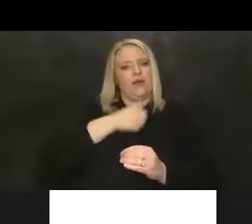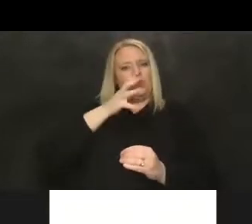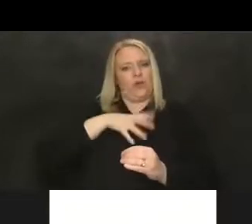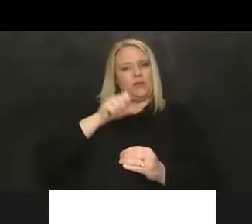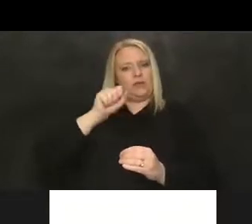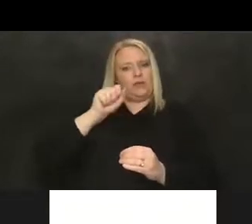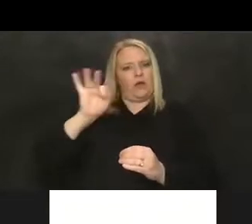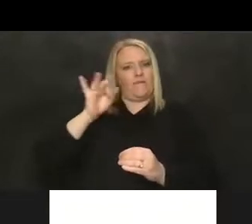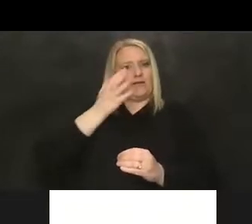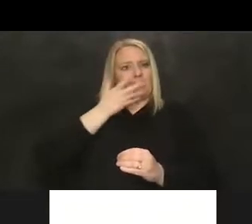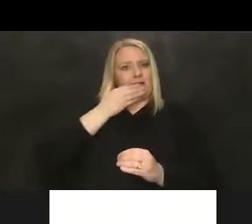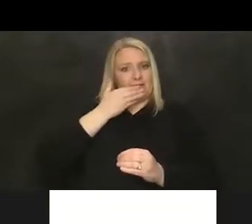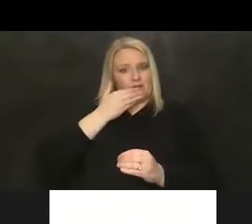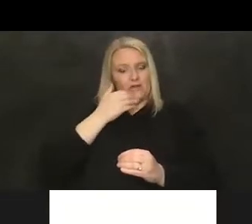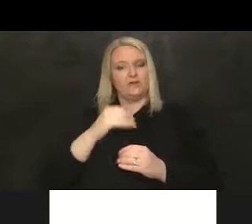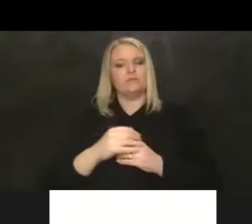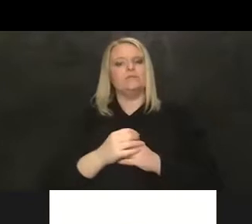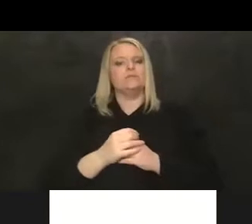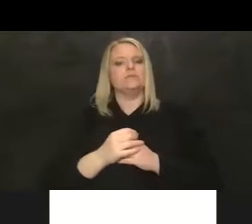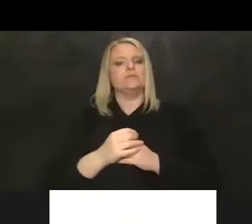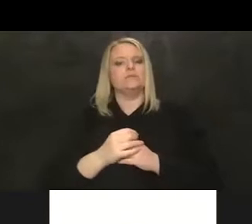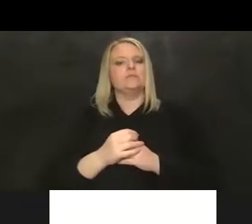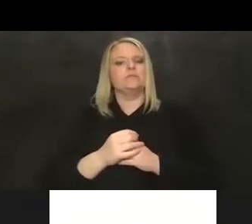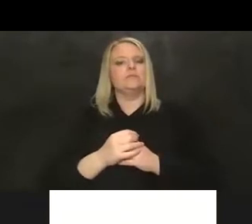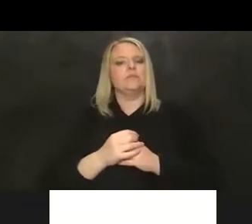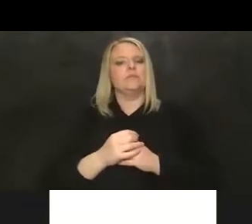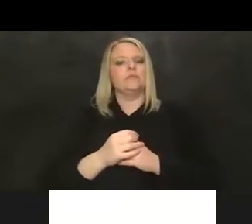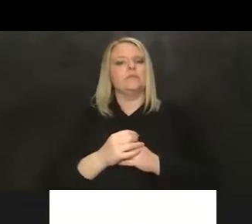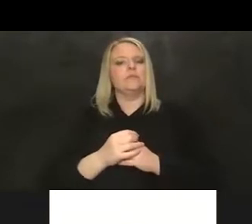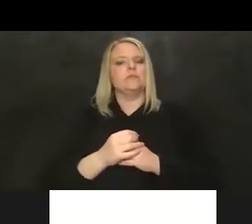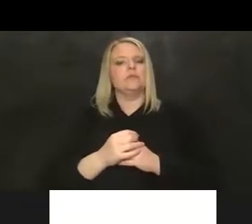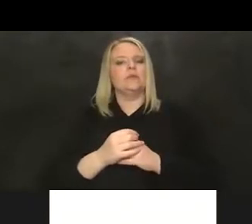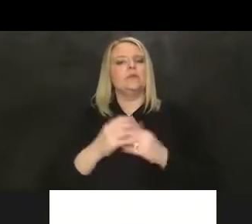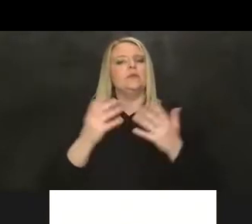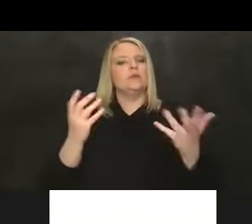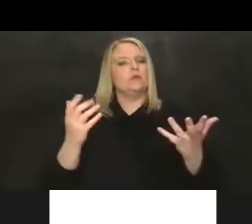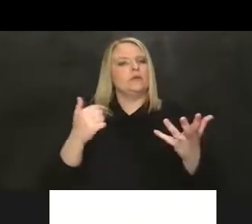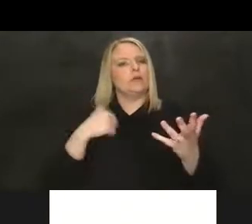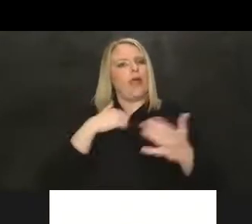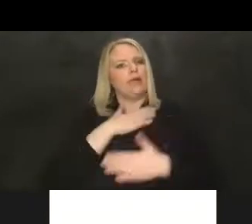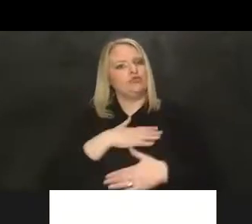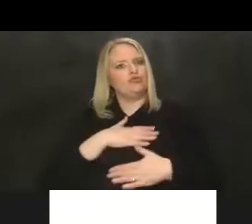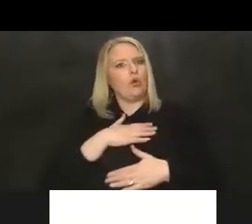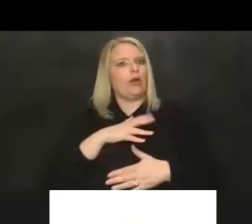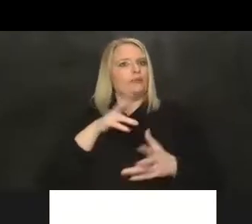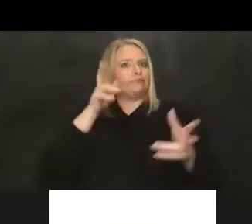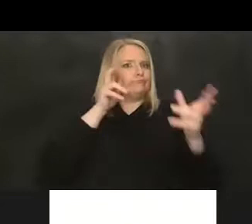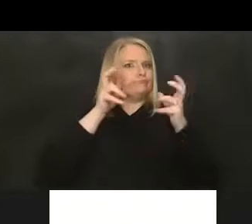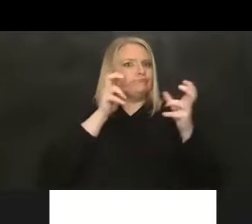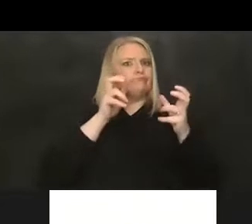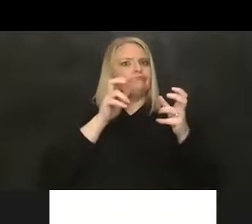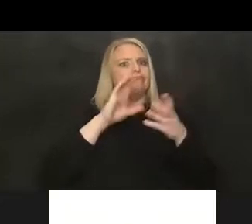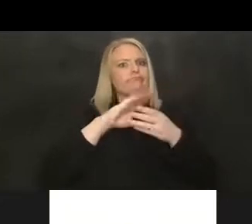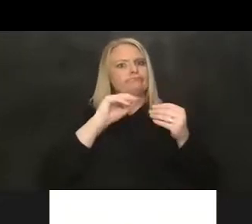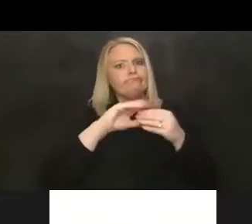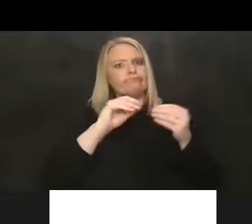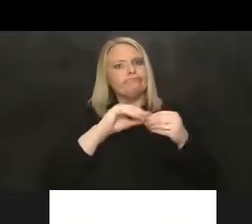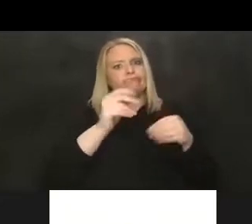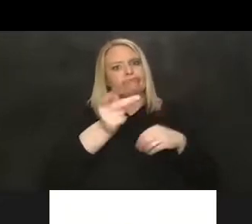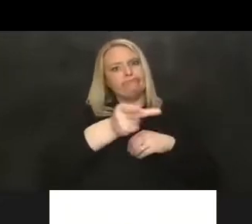it is just so, like, I just really enjoyed hearing from both of the speakers today about